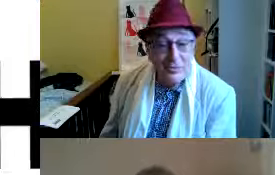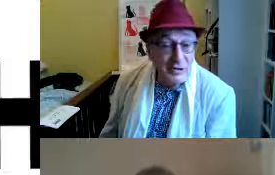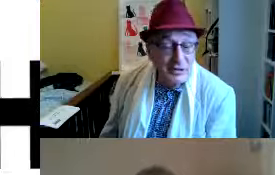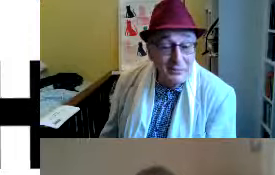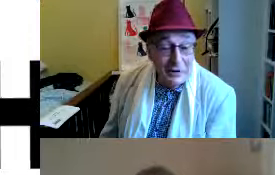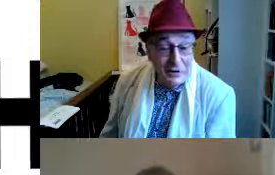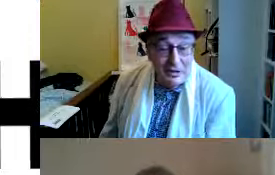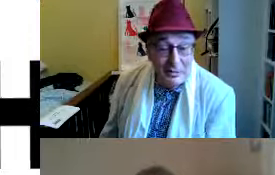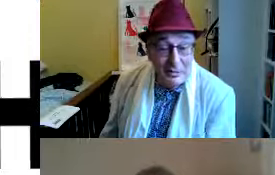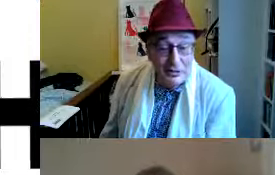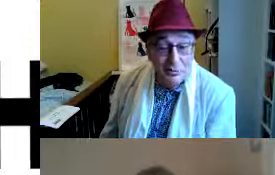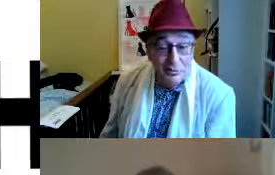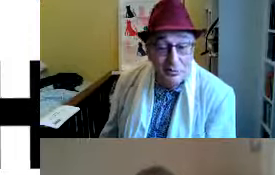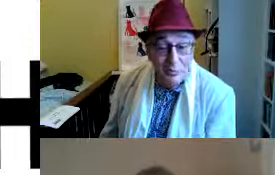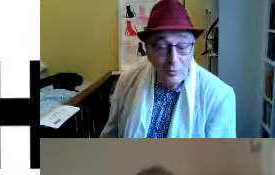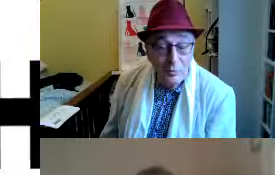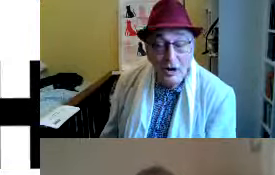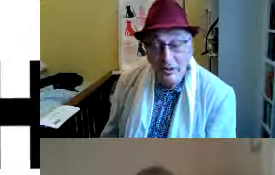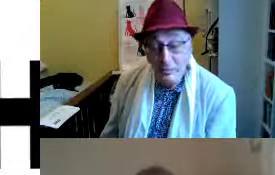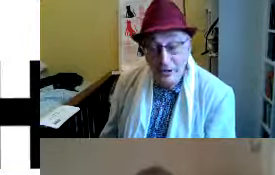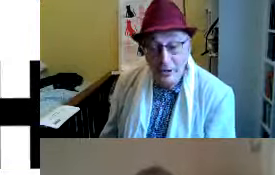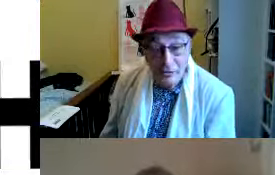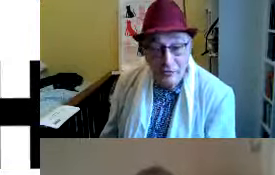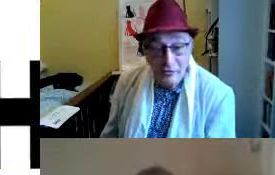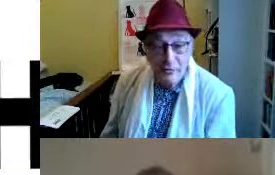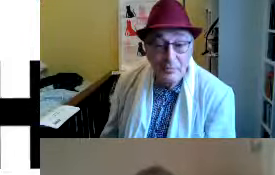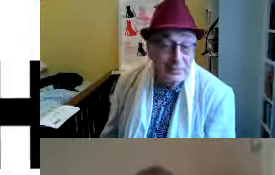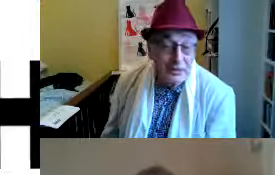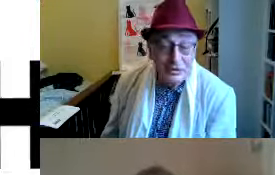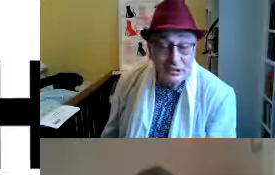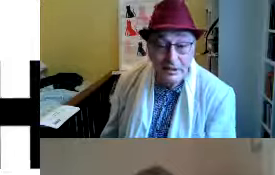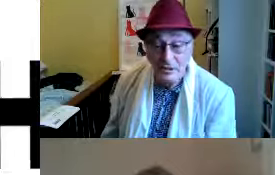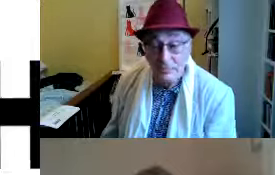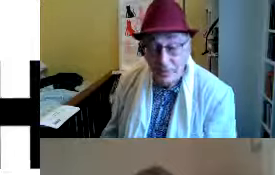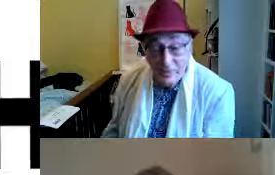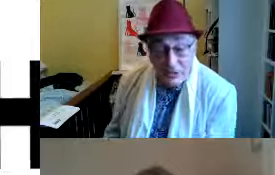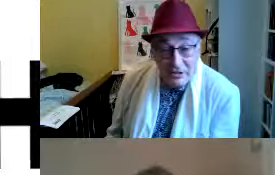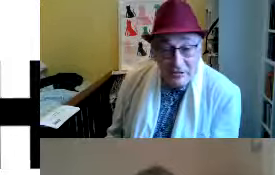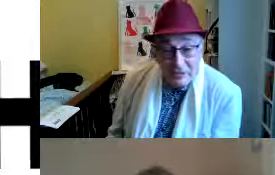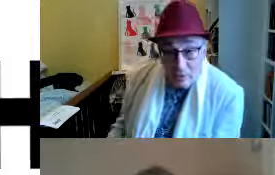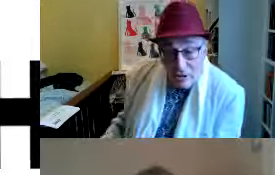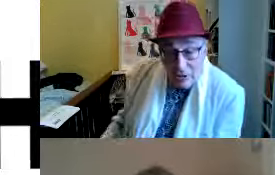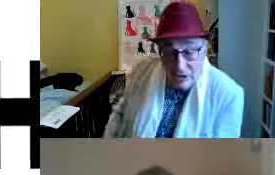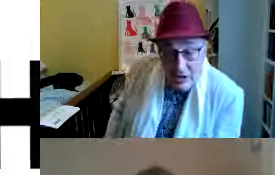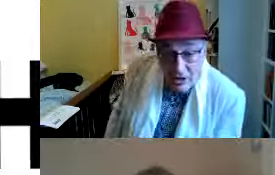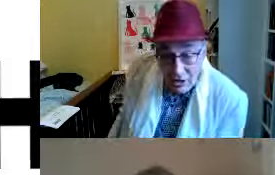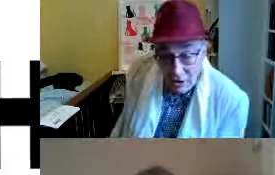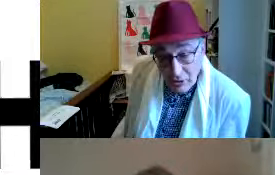media partner which would either be channel 4 the bbc because the bbc have got all those local and